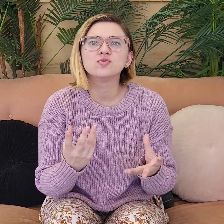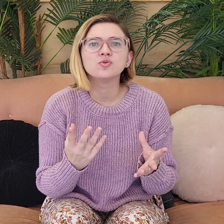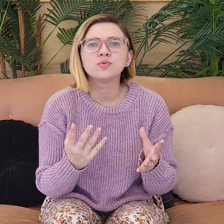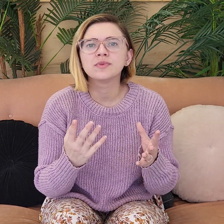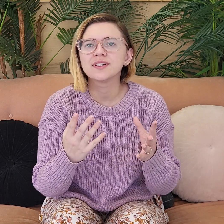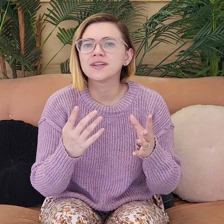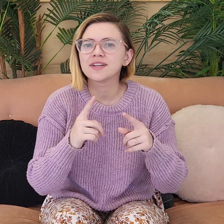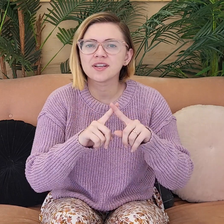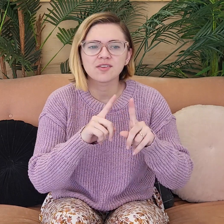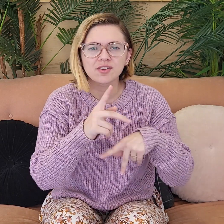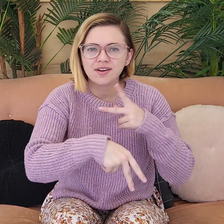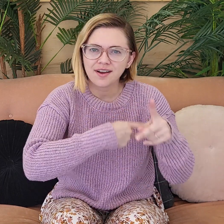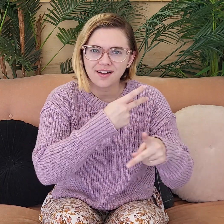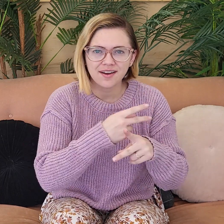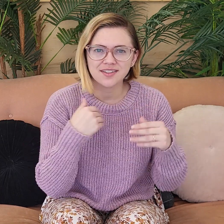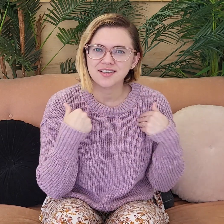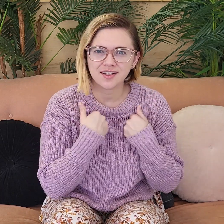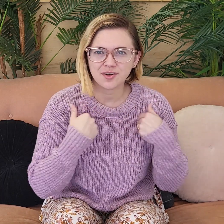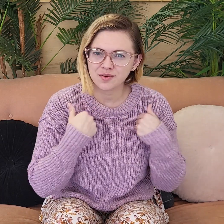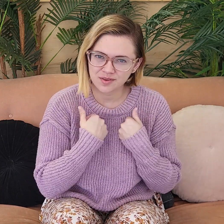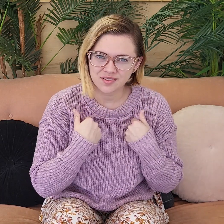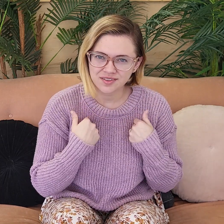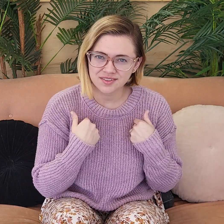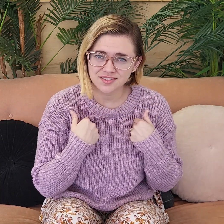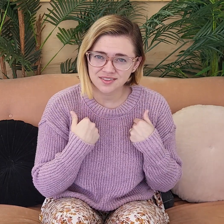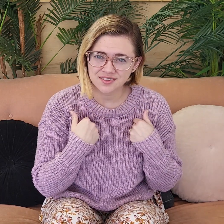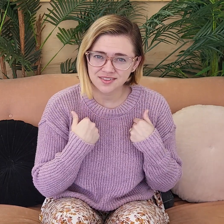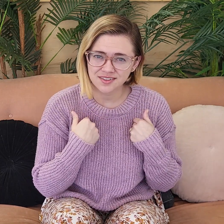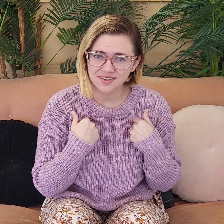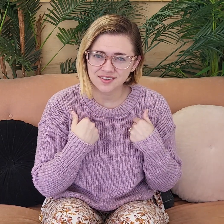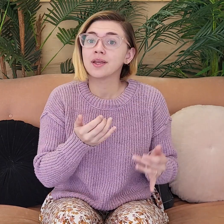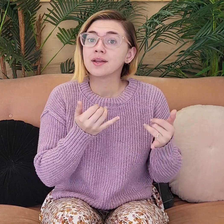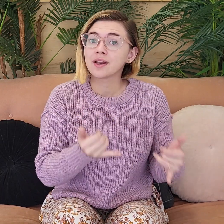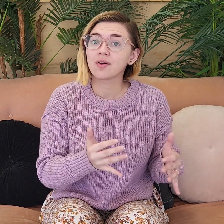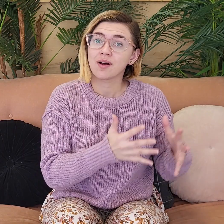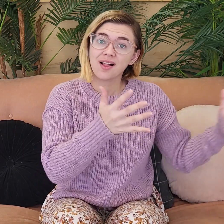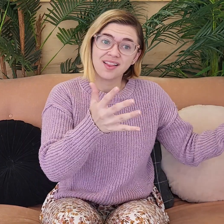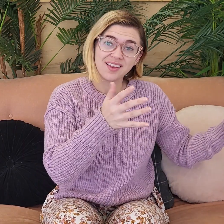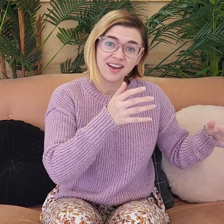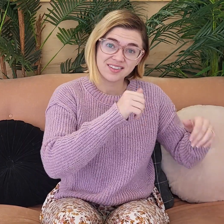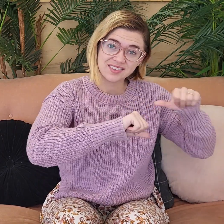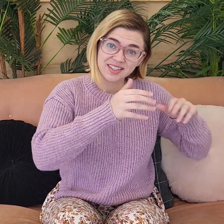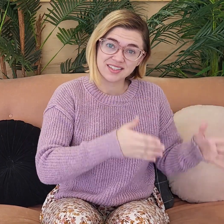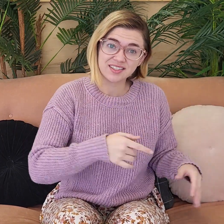There's just so many different kinds of animals. And now a